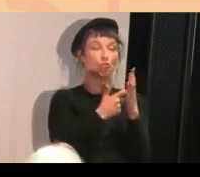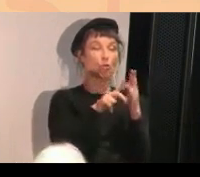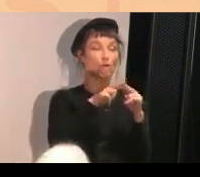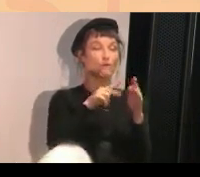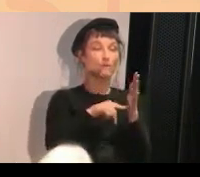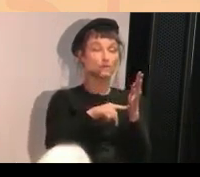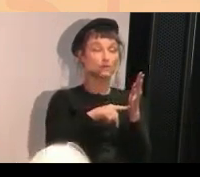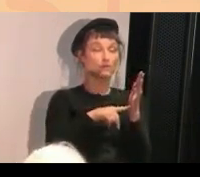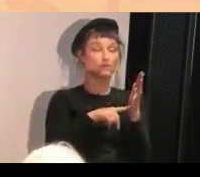Ellen José